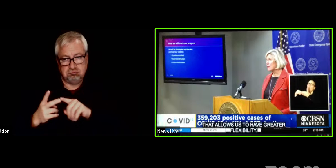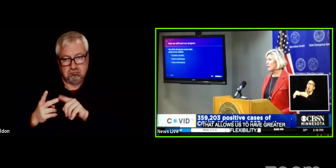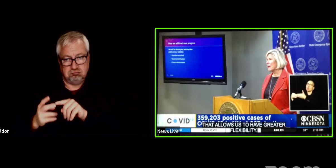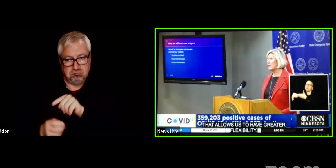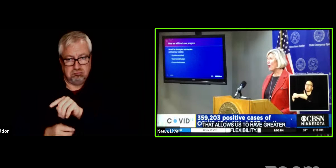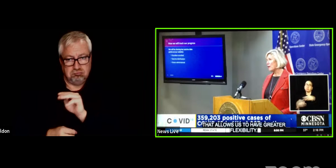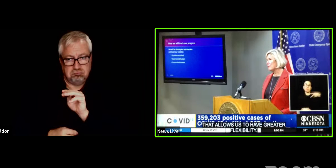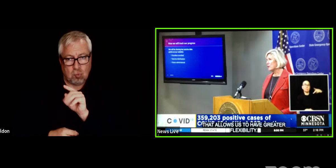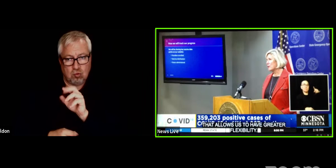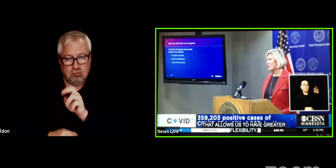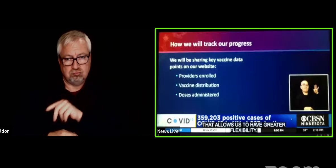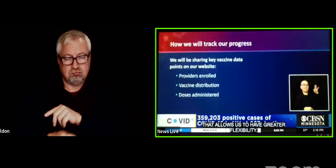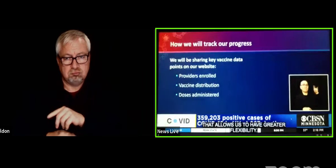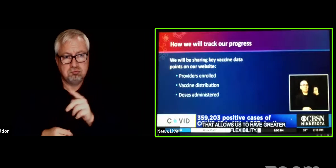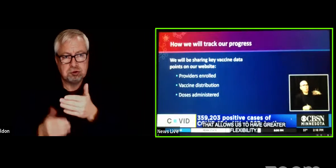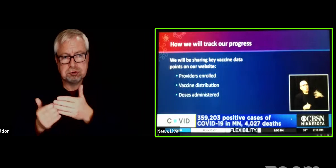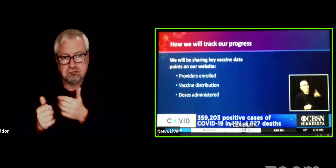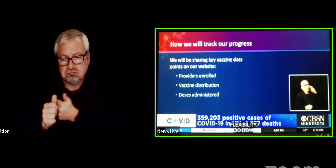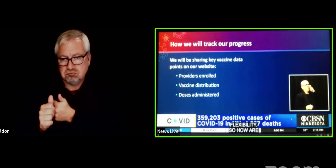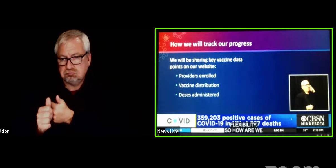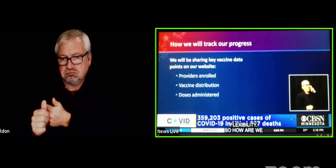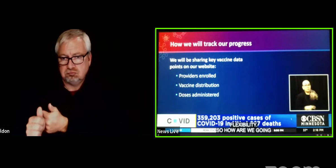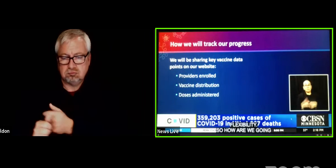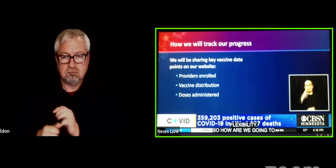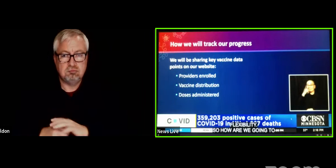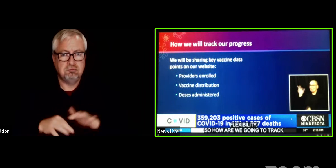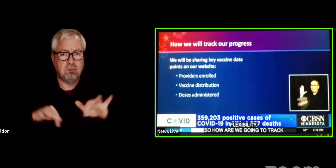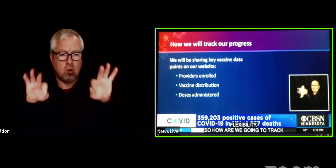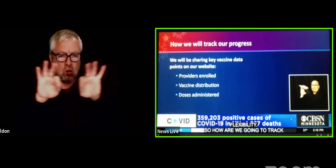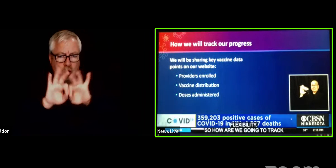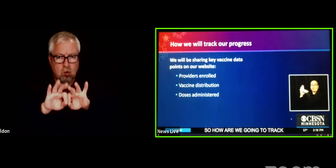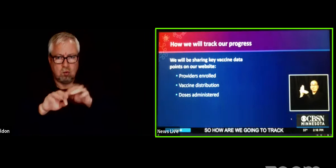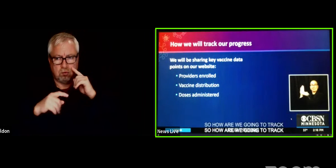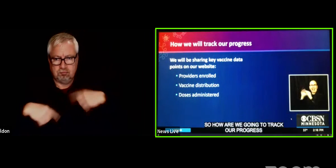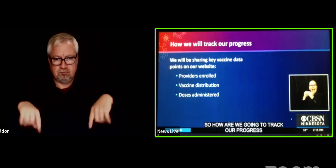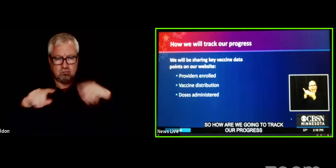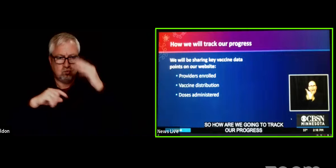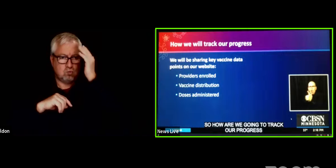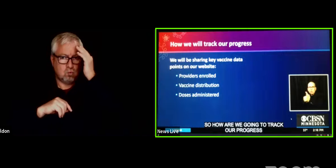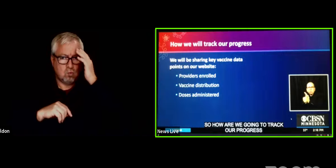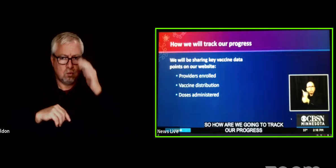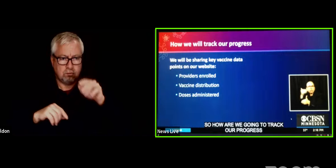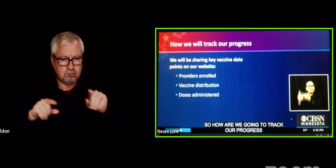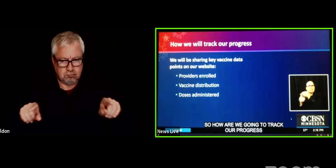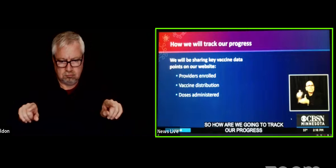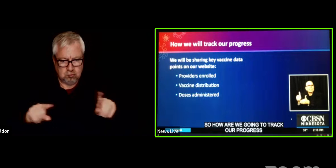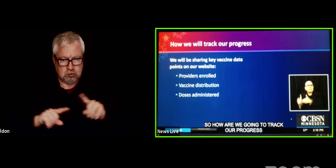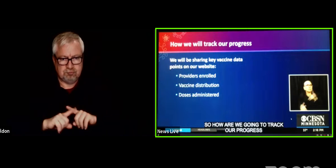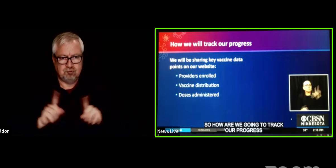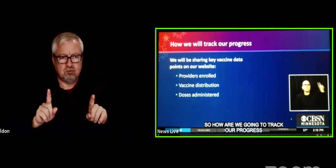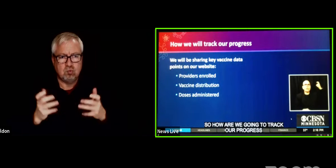GOVERNOR AND TO ALL OF YOU IN THIS STATE, SO HOW WILL WE KNOW HOW WE'RE DOING AND WHAT PROGRESS WE'VE MADE.